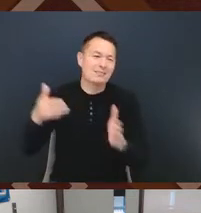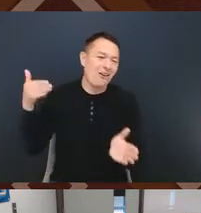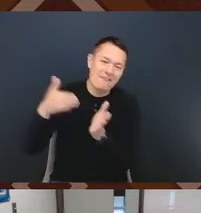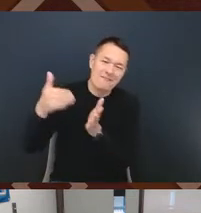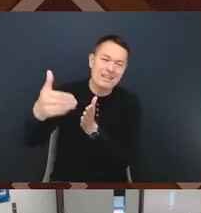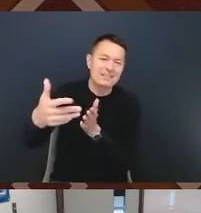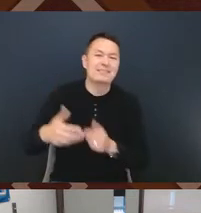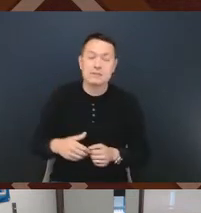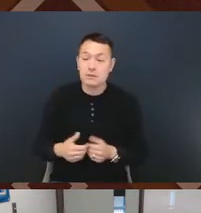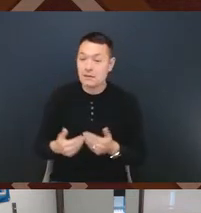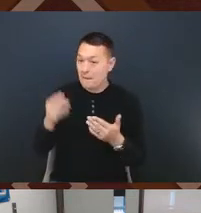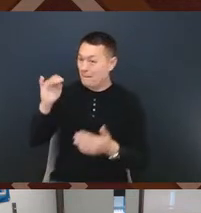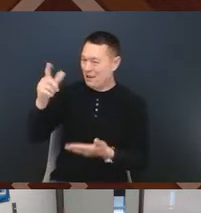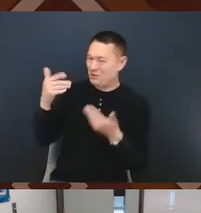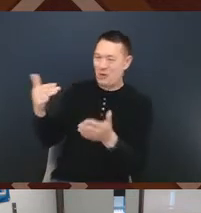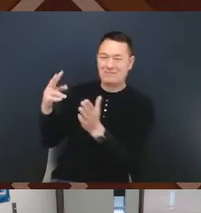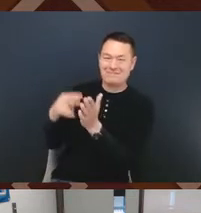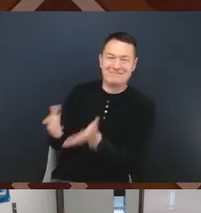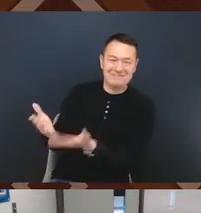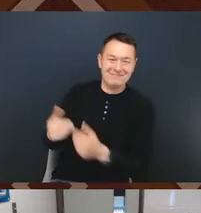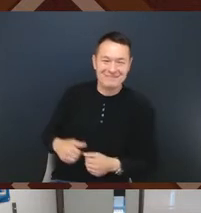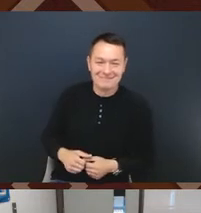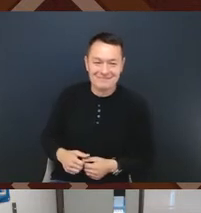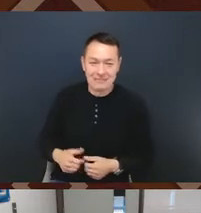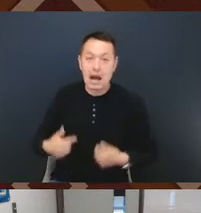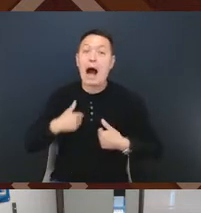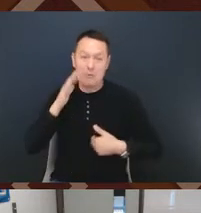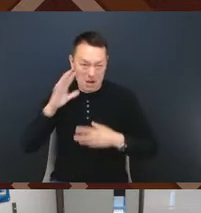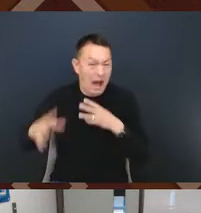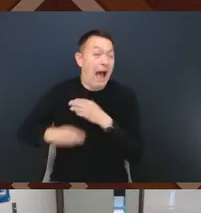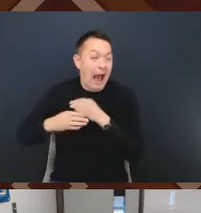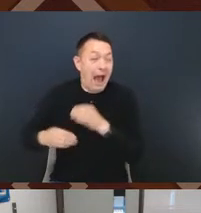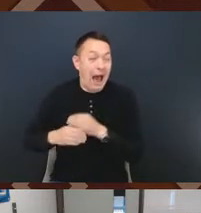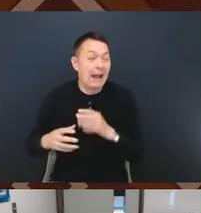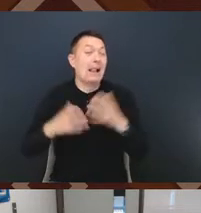Michael, I have a lot more to add after you finish out. Right.